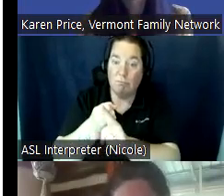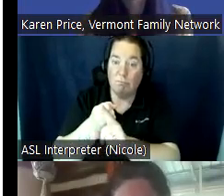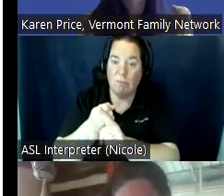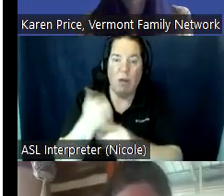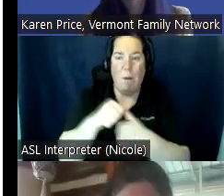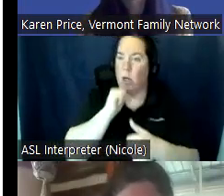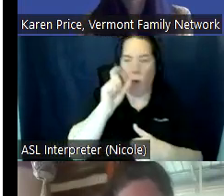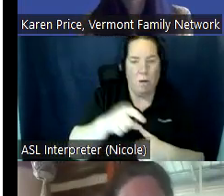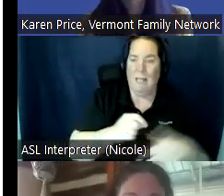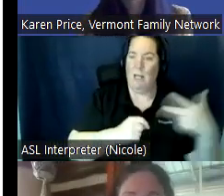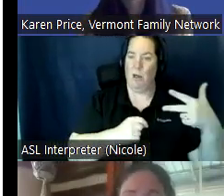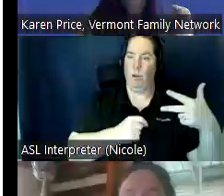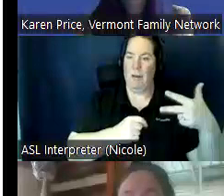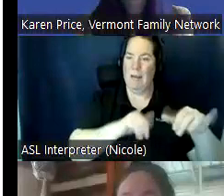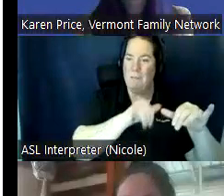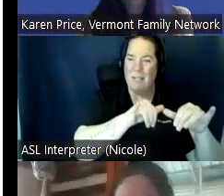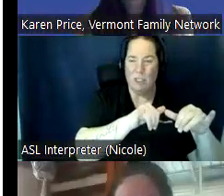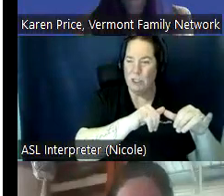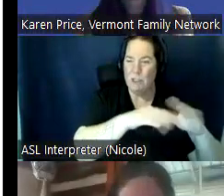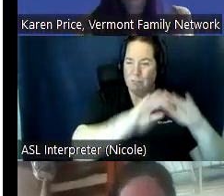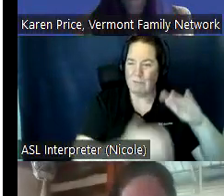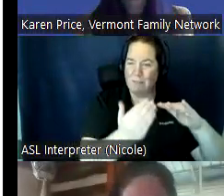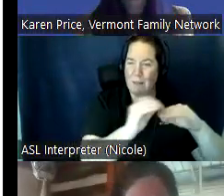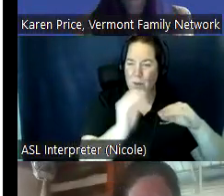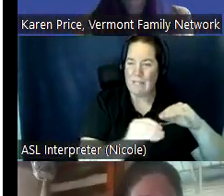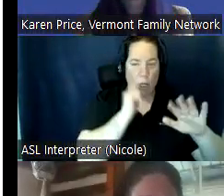the 15th percentile. We're going to take a minute to look at those two sections.